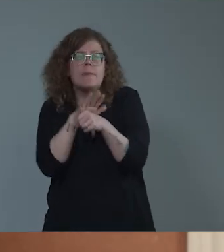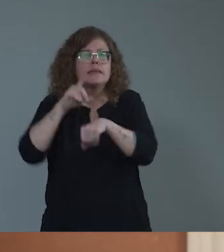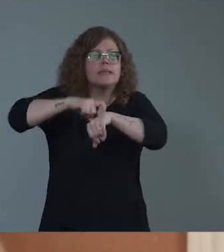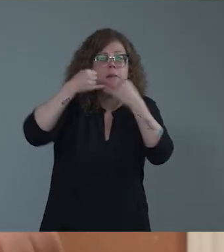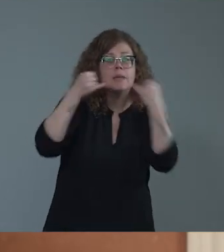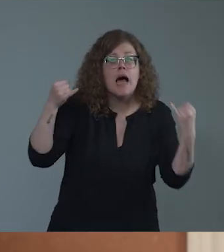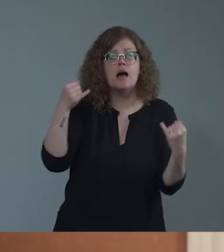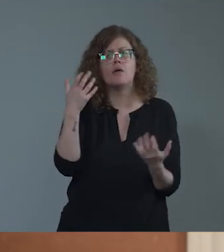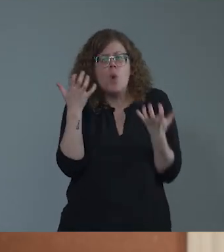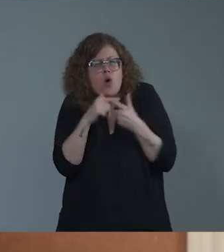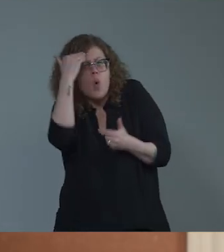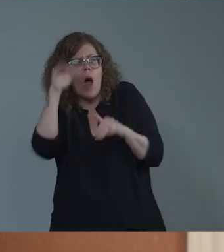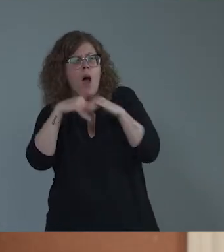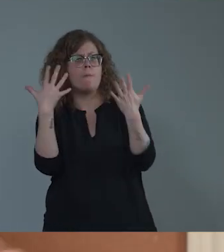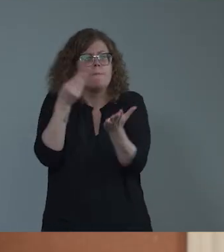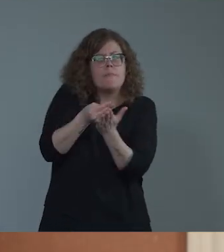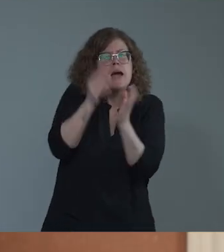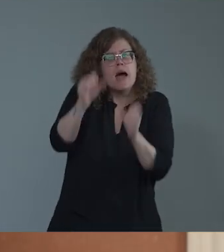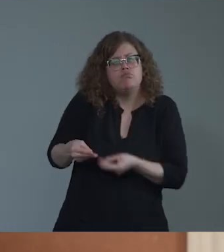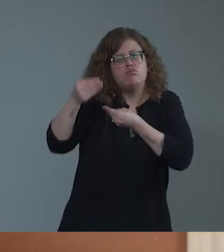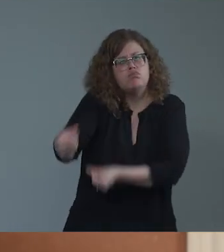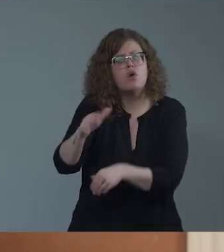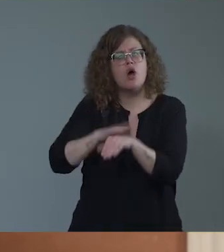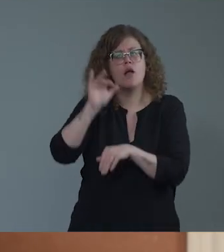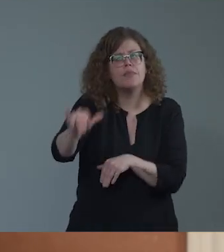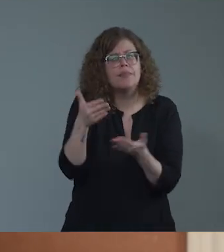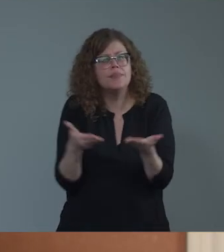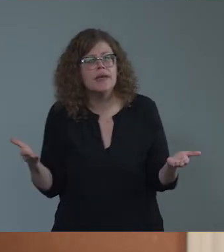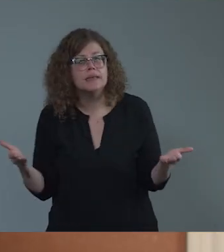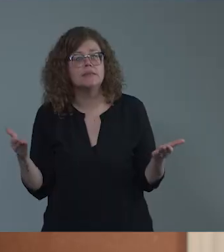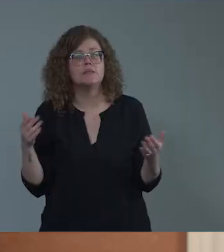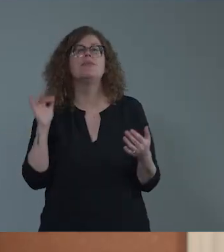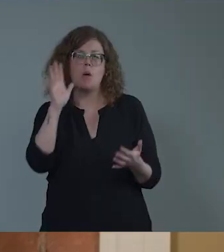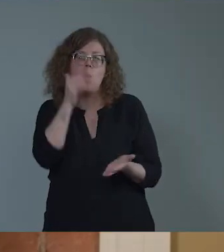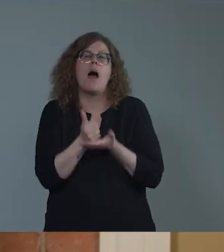site specific timeline, they want to know how much money they have to work with.